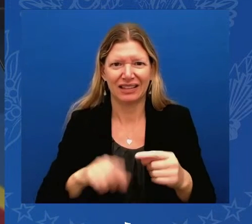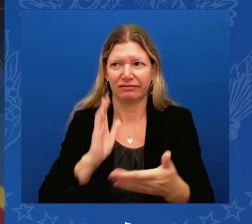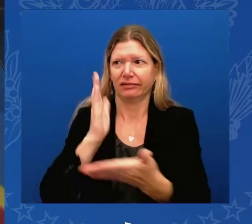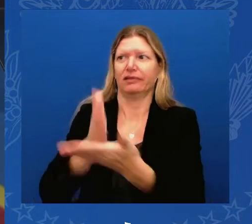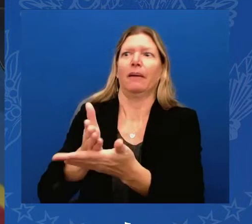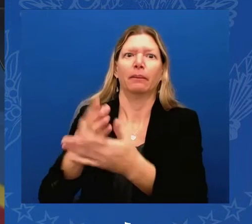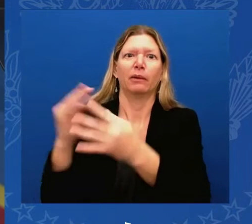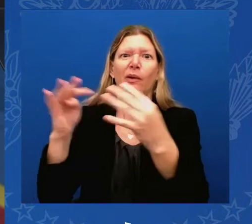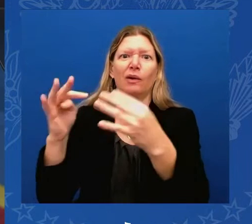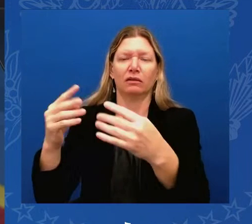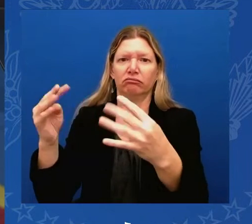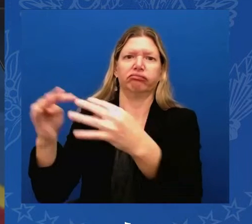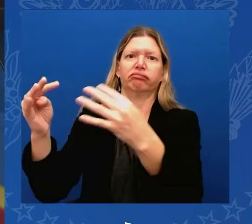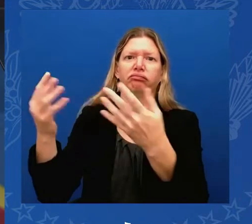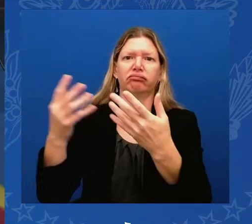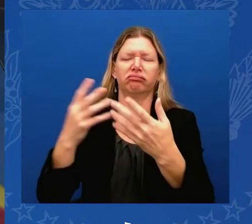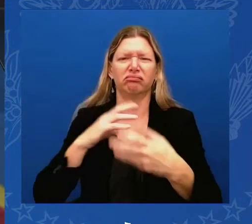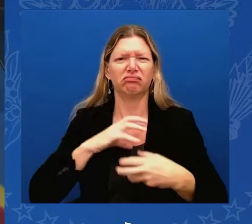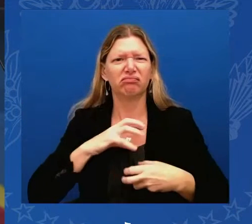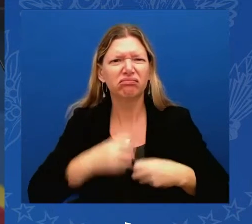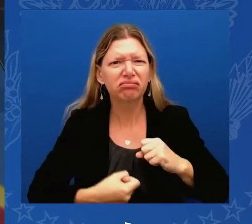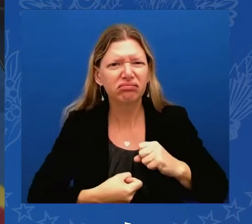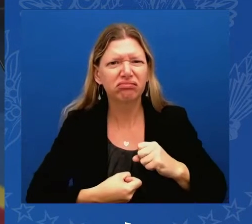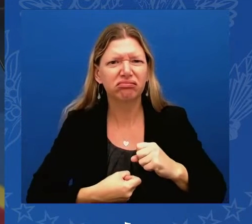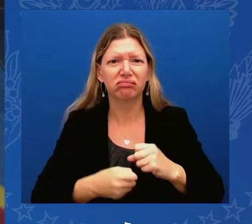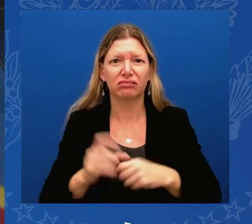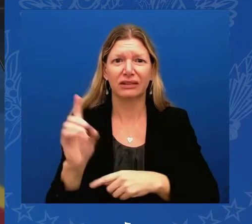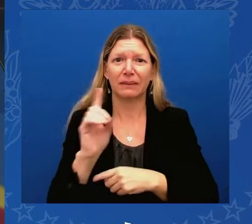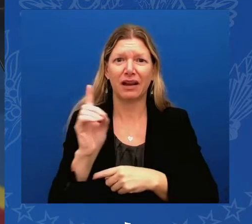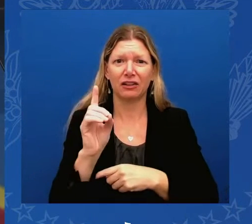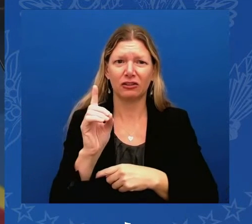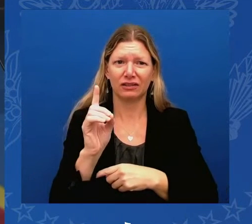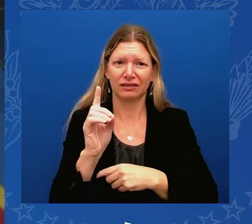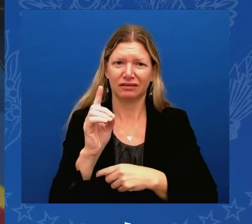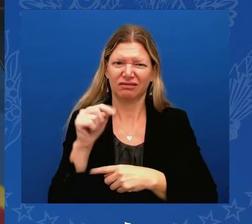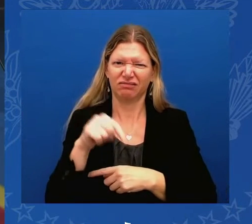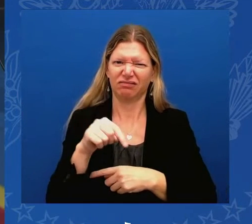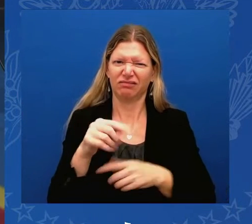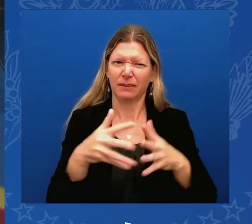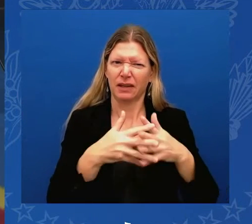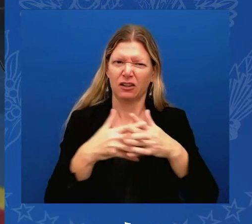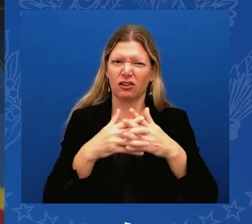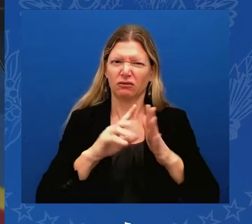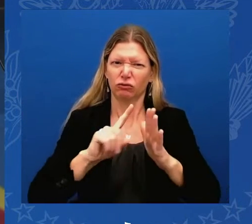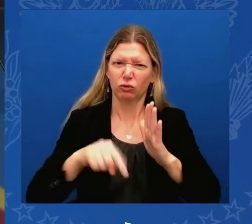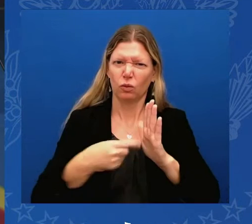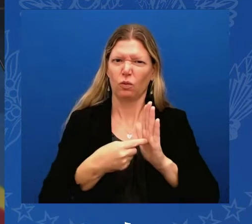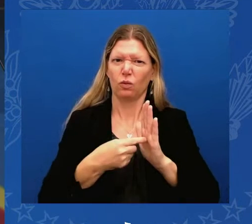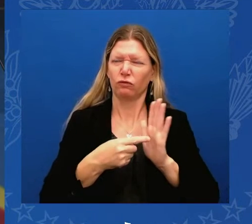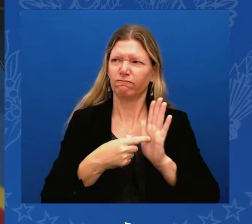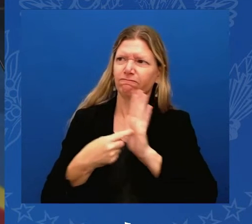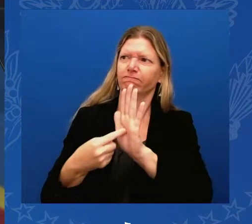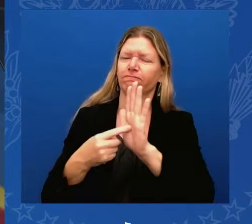I support peaceful, nonviolent protest. Your voices should be heard, and I promise you I hear them.